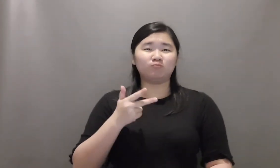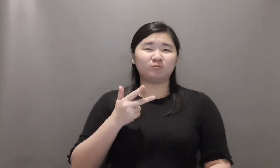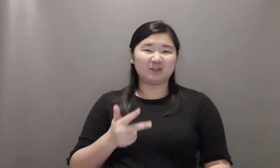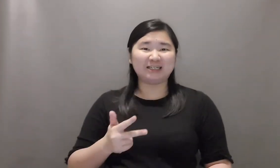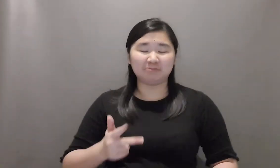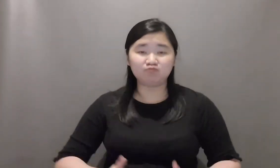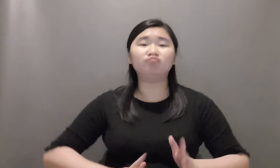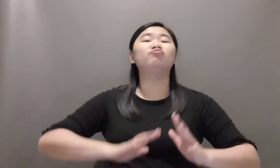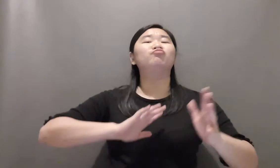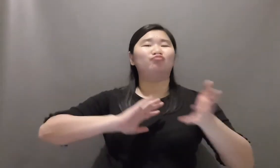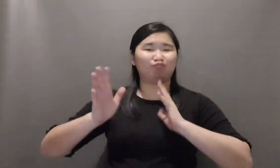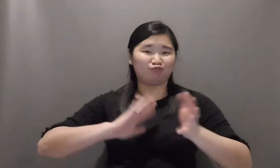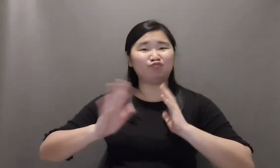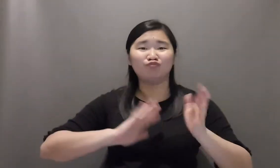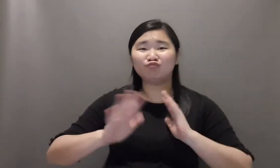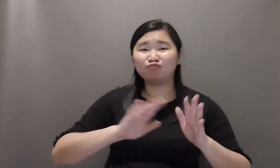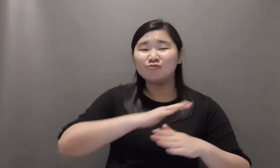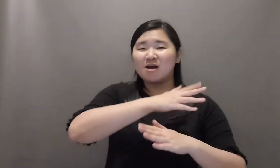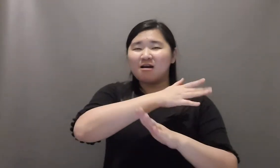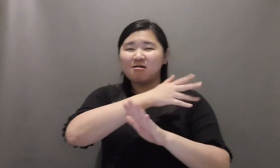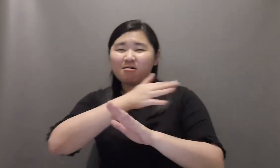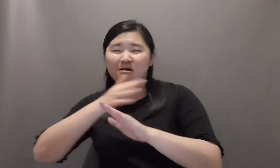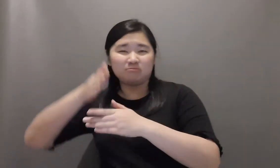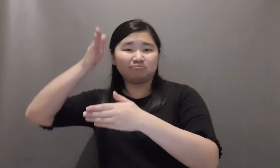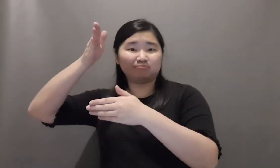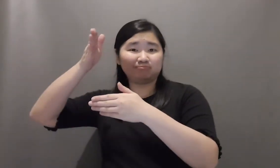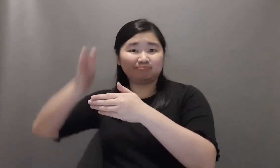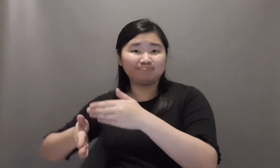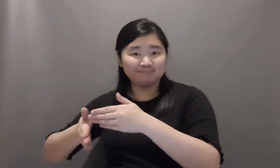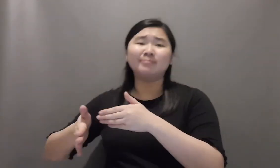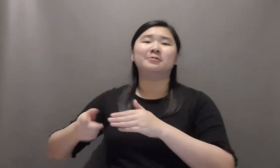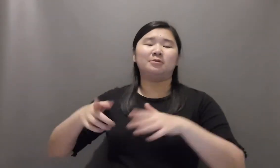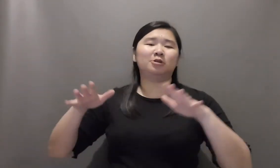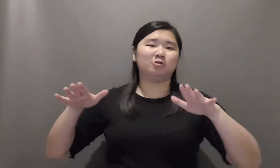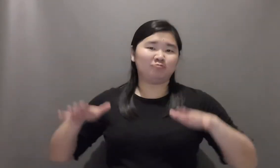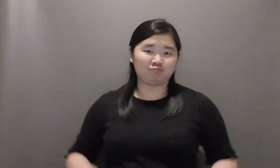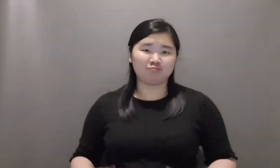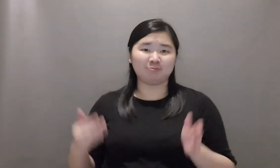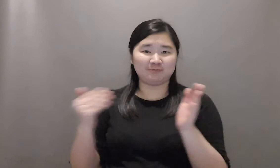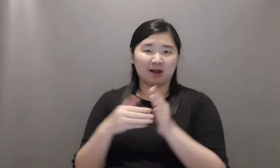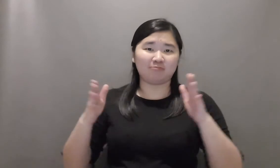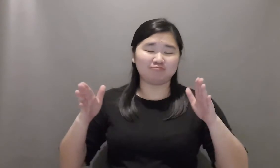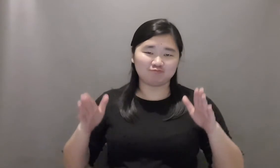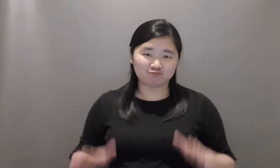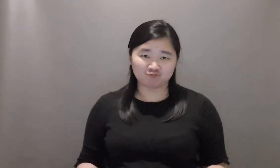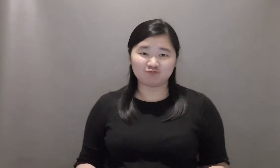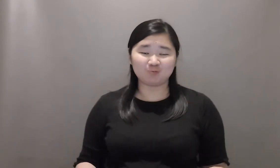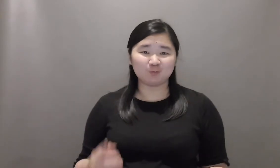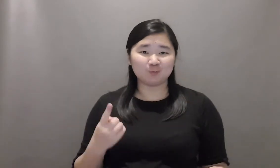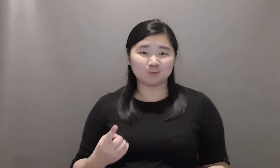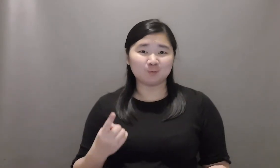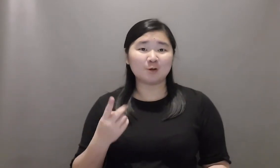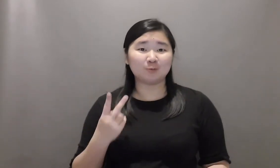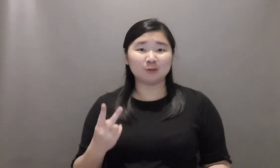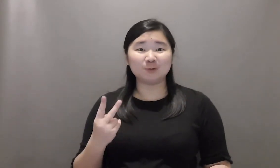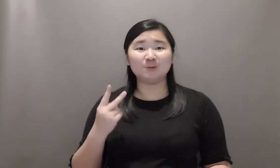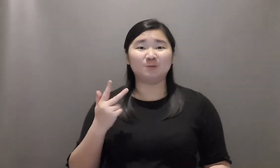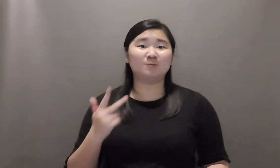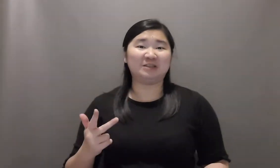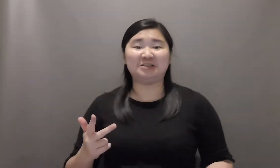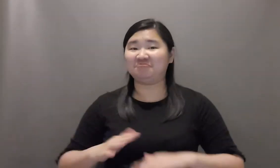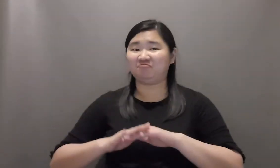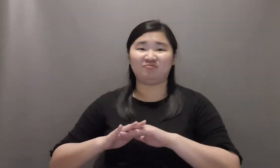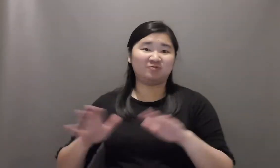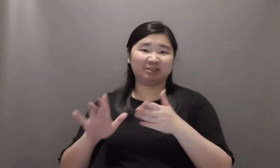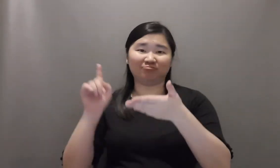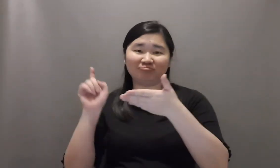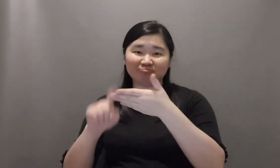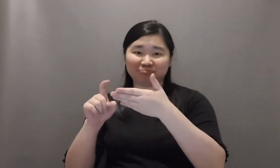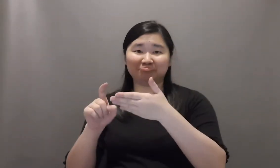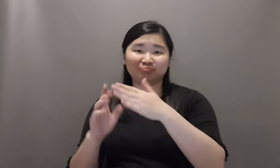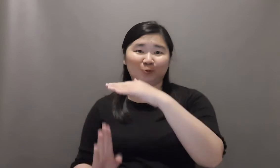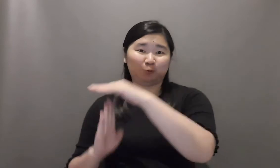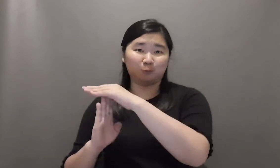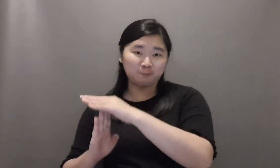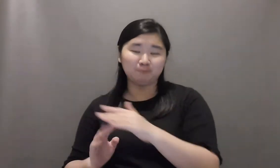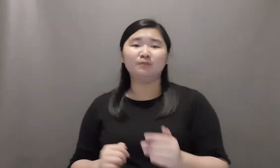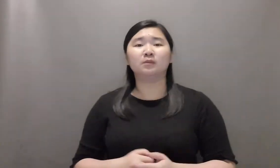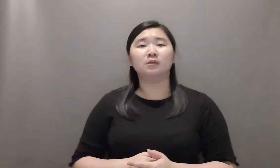you might want at least three seconds of no action (the signer not moving and with hands at rest) before and after signing.